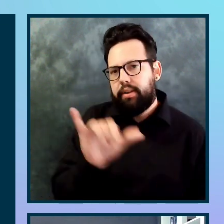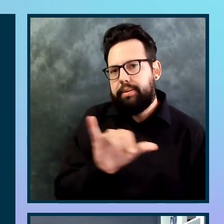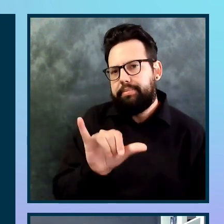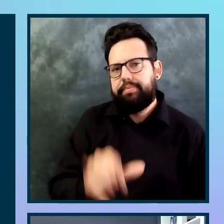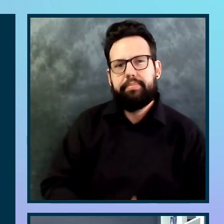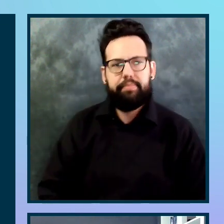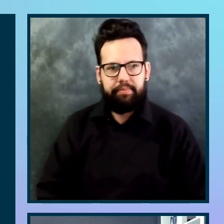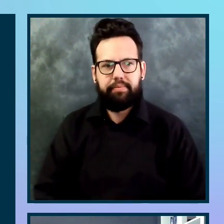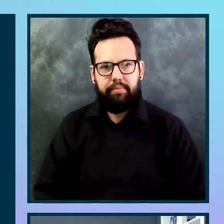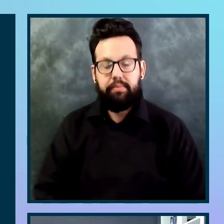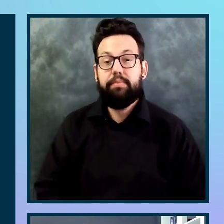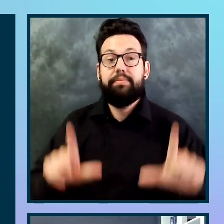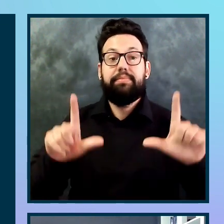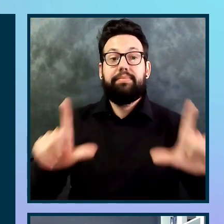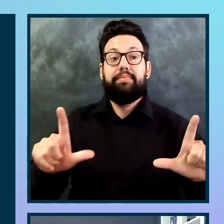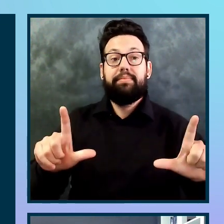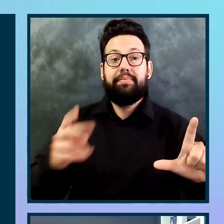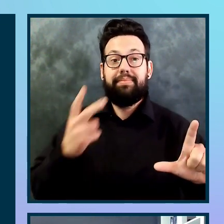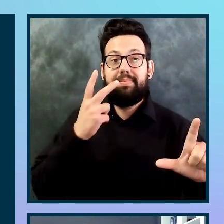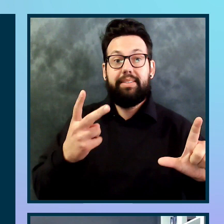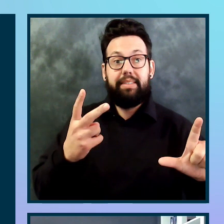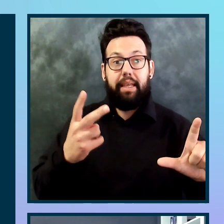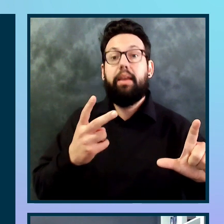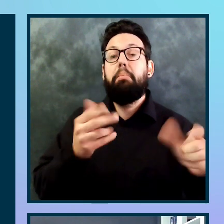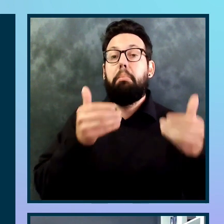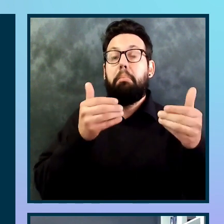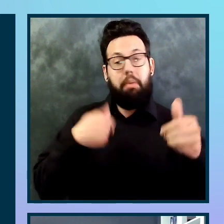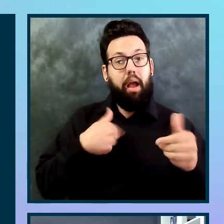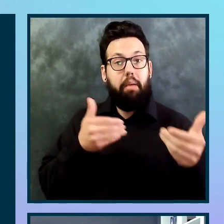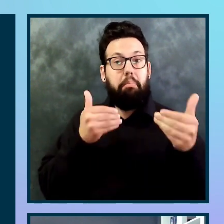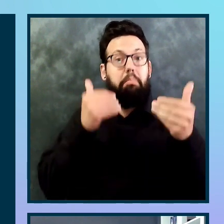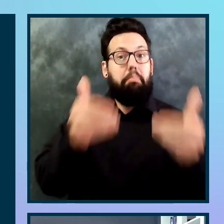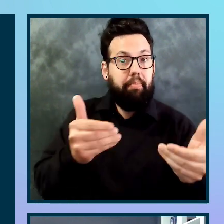On screen the same search box, now I have typed a word, shorts,